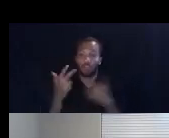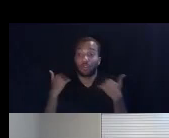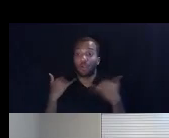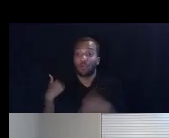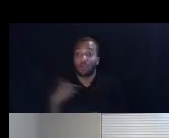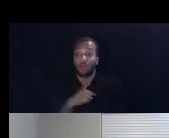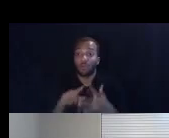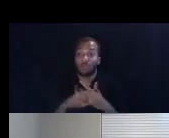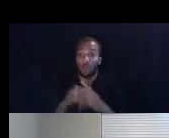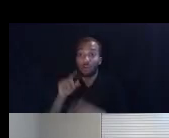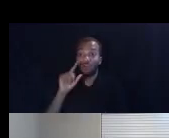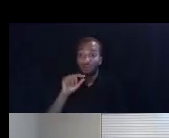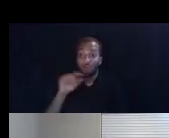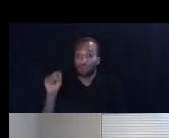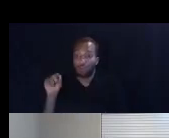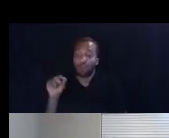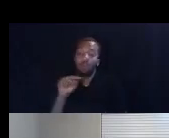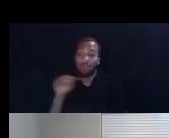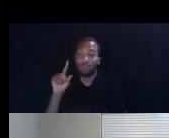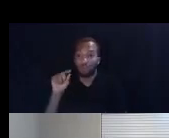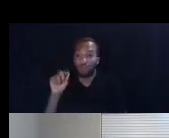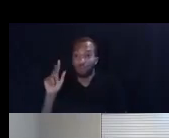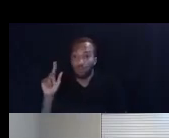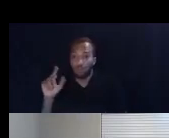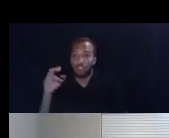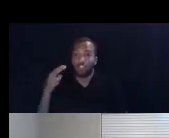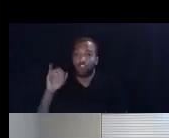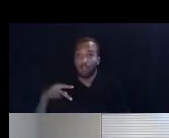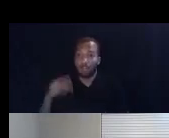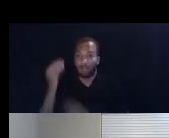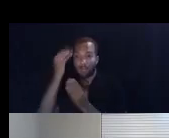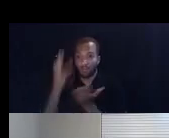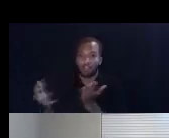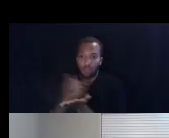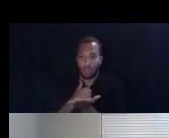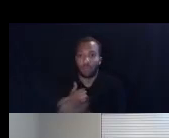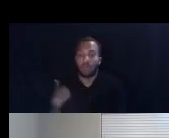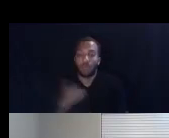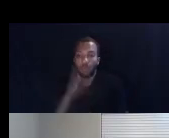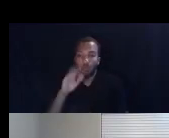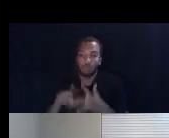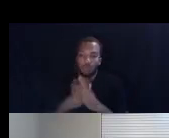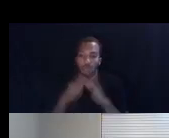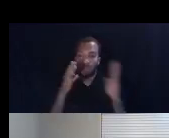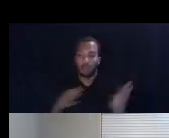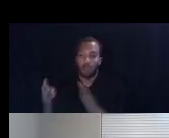our 2020/2023 CHIP. And then over the course of 2023, we will begin the planning process of developing our next CHIP.